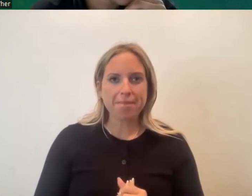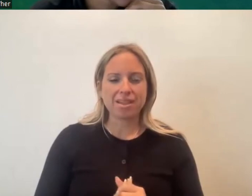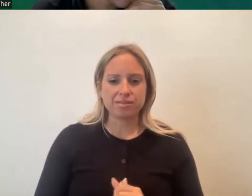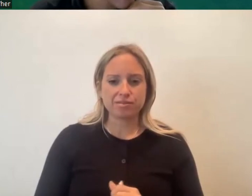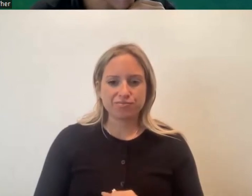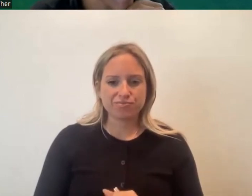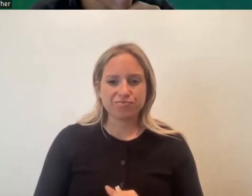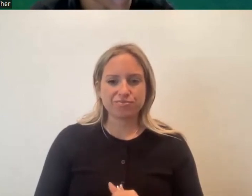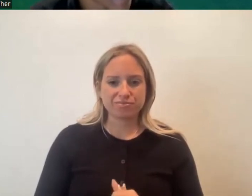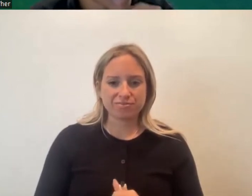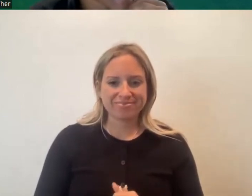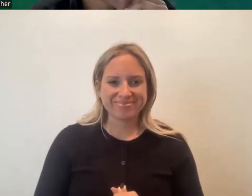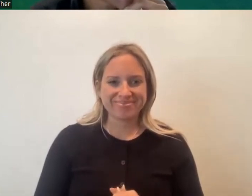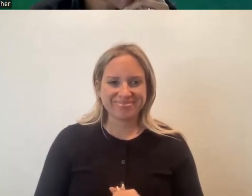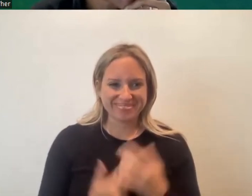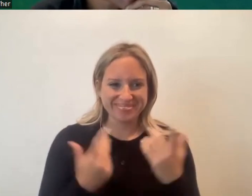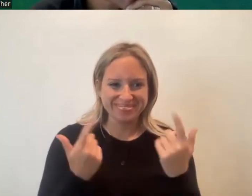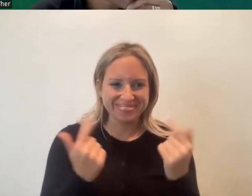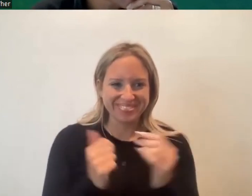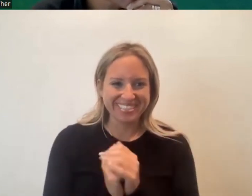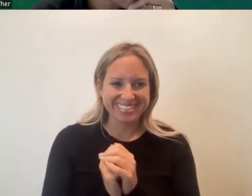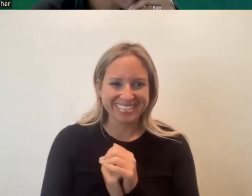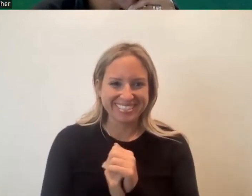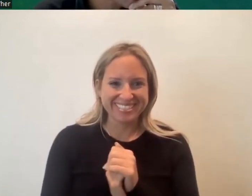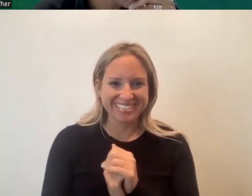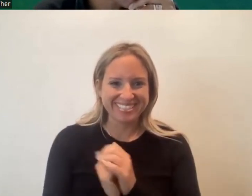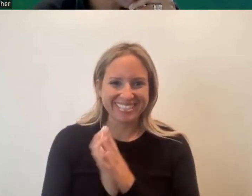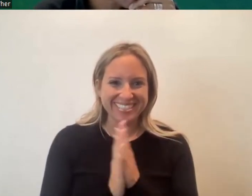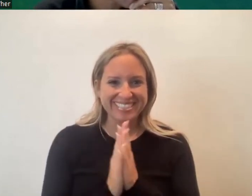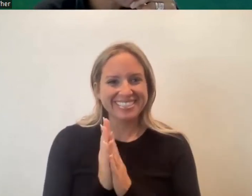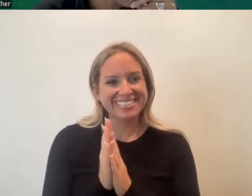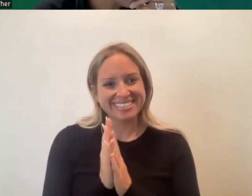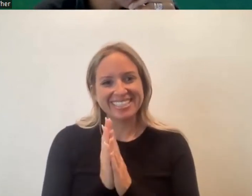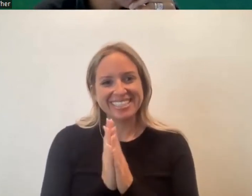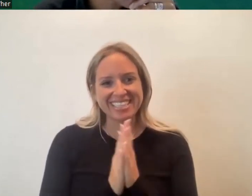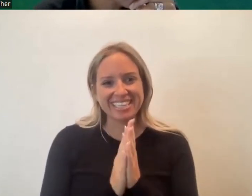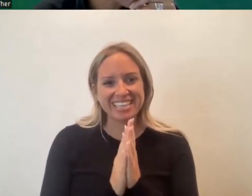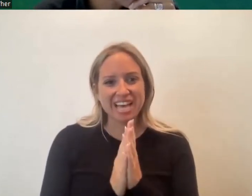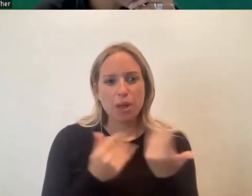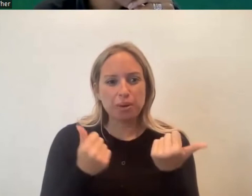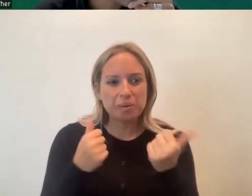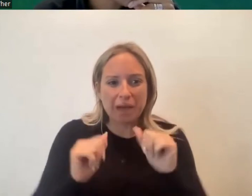So I'm trying to see.